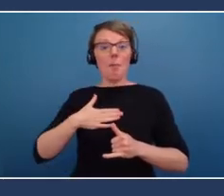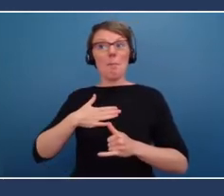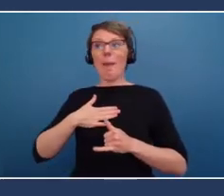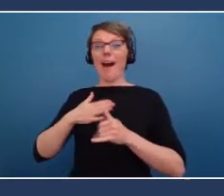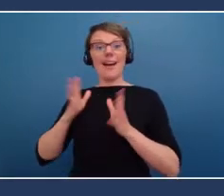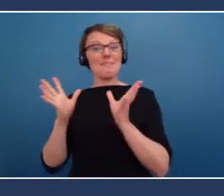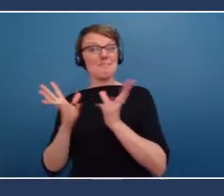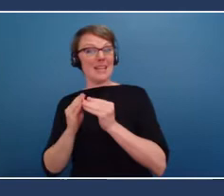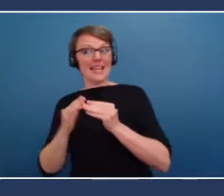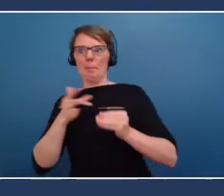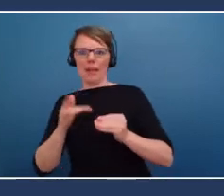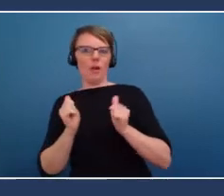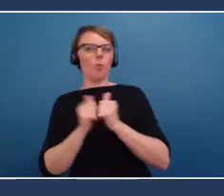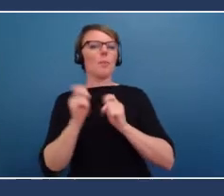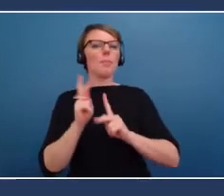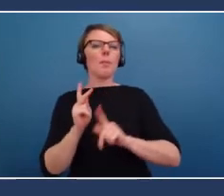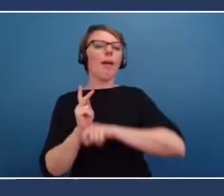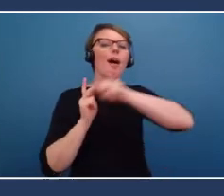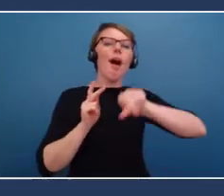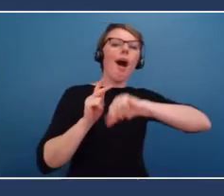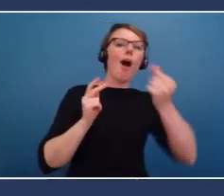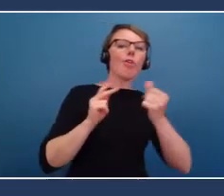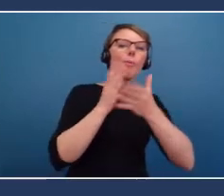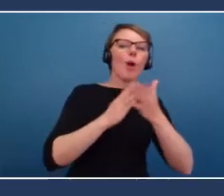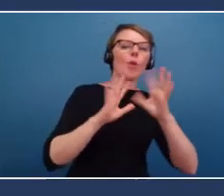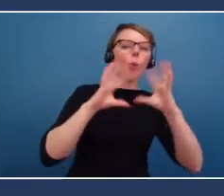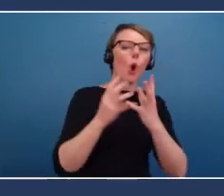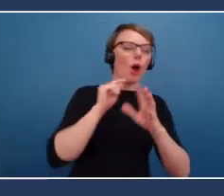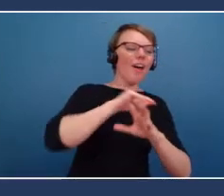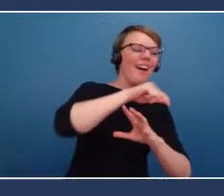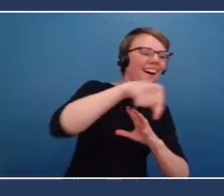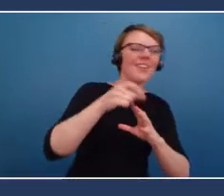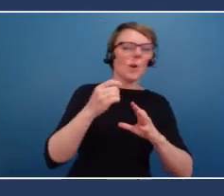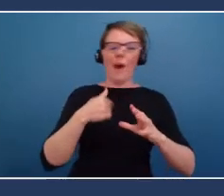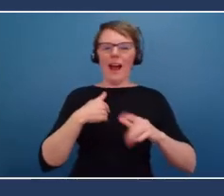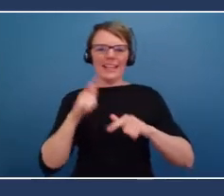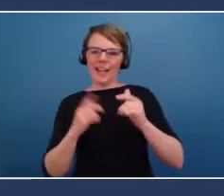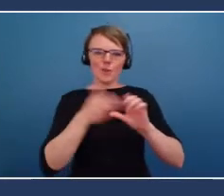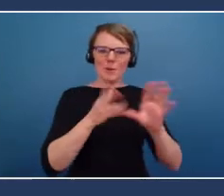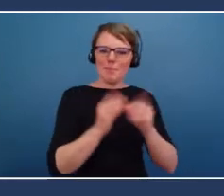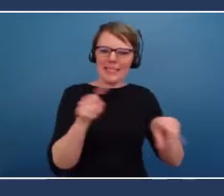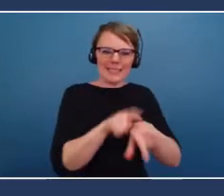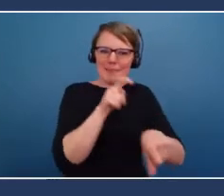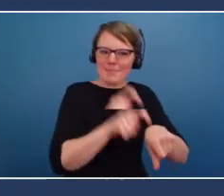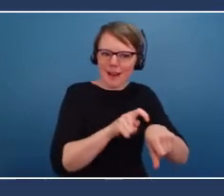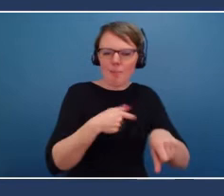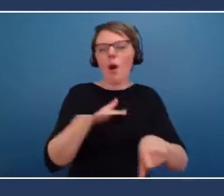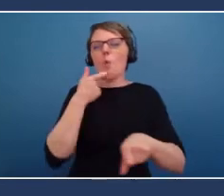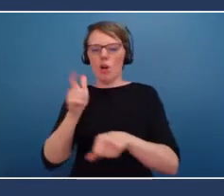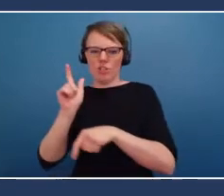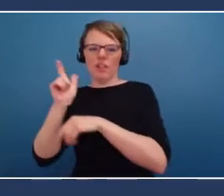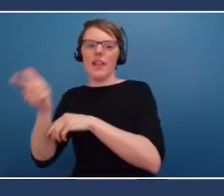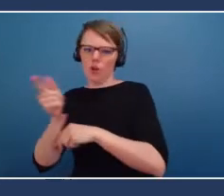up on meeting recordings after the event. And it’s a really good way to do it. Especially if you are trying to balance that work and family balance that